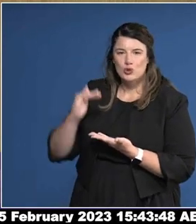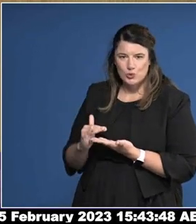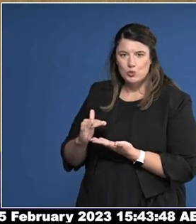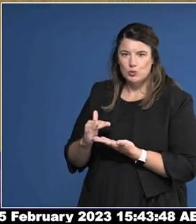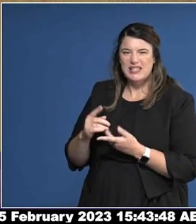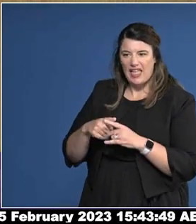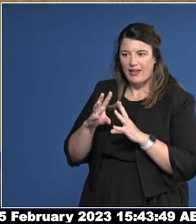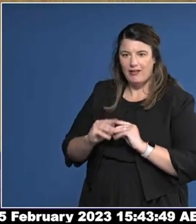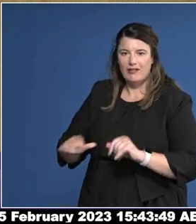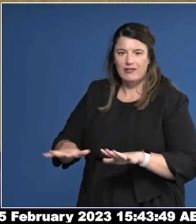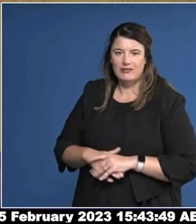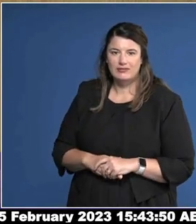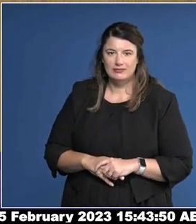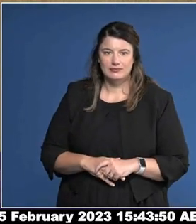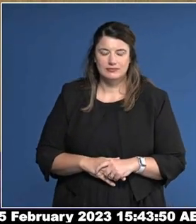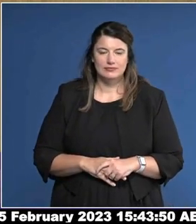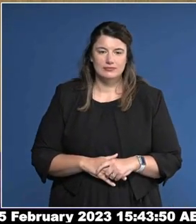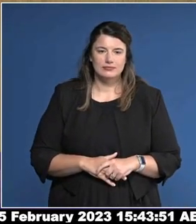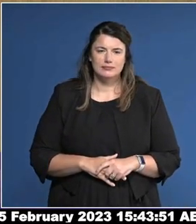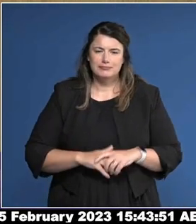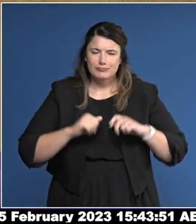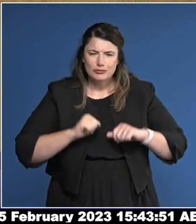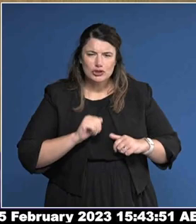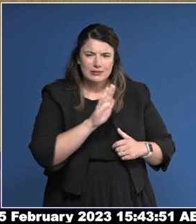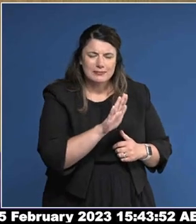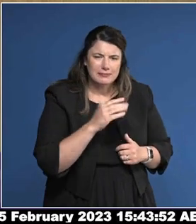Ms Dowsett, I'm not sure whether you are assuming that if there's a breach of